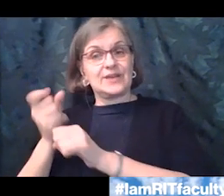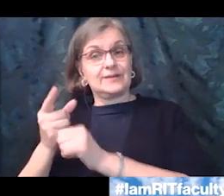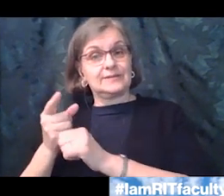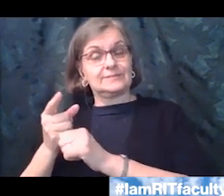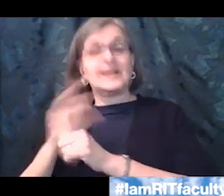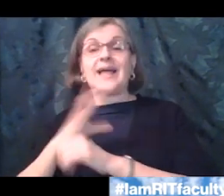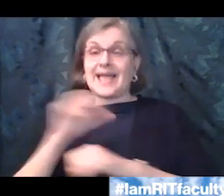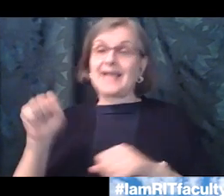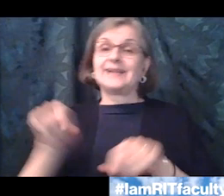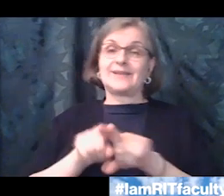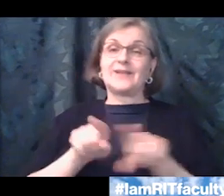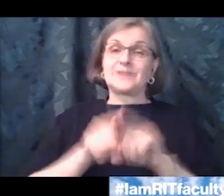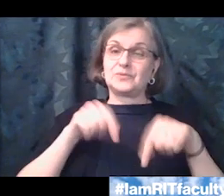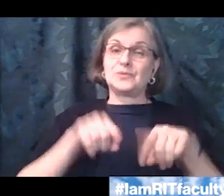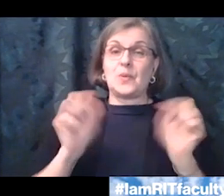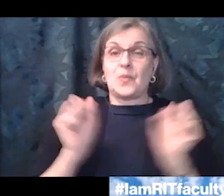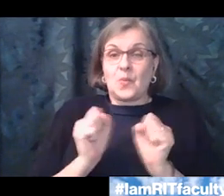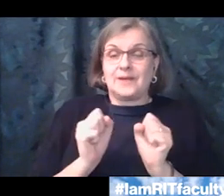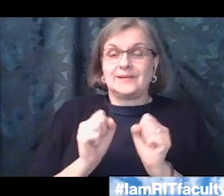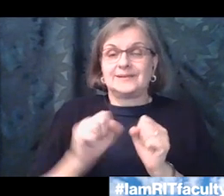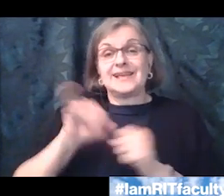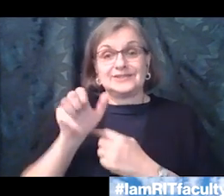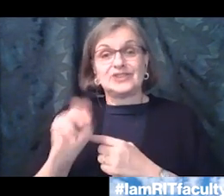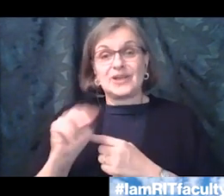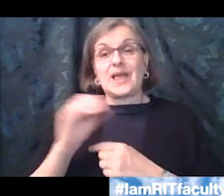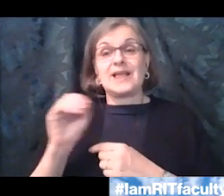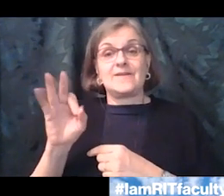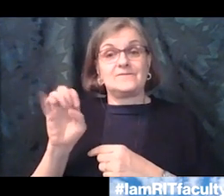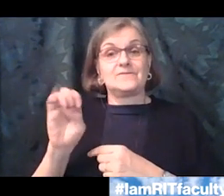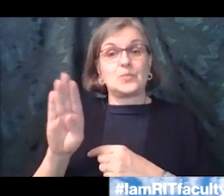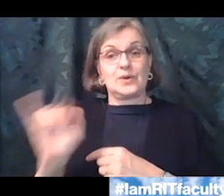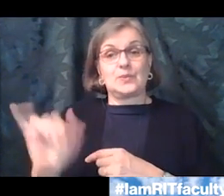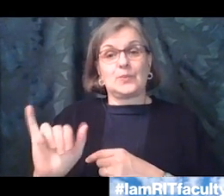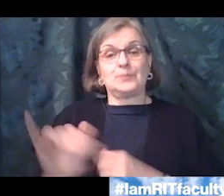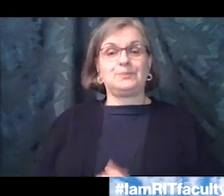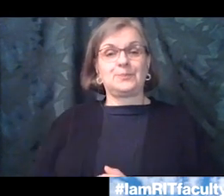There's races in January and February. I also had the opportunity last year